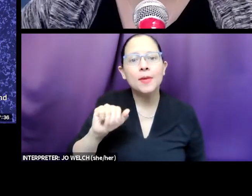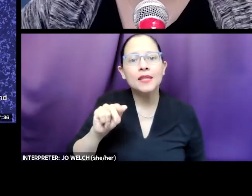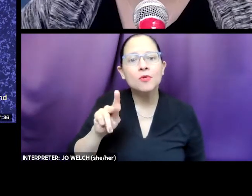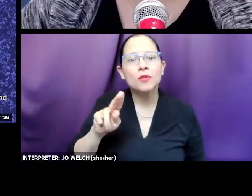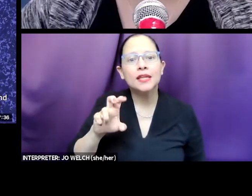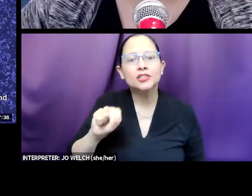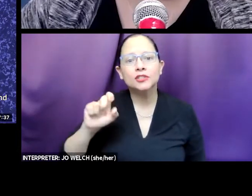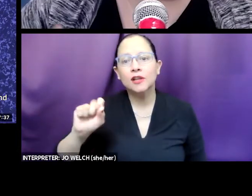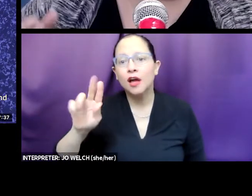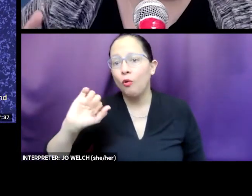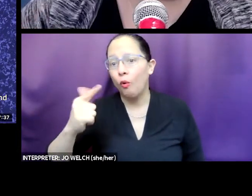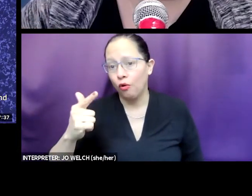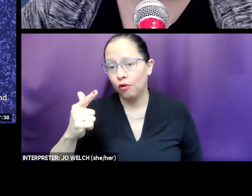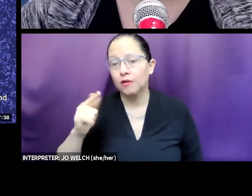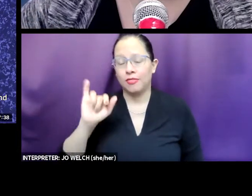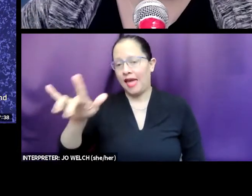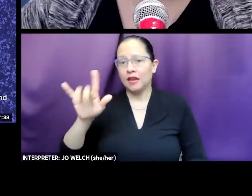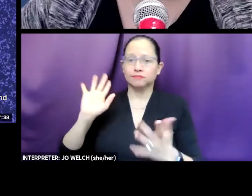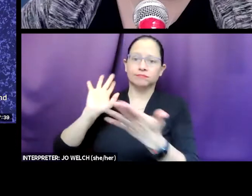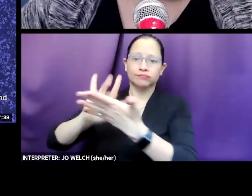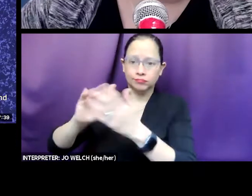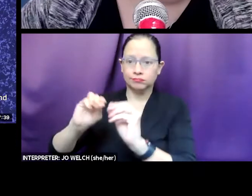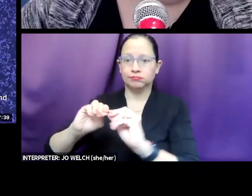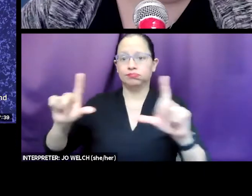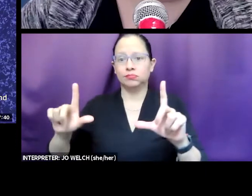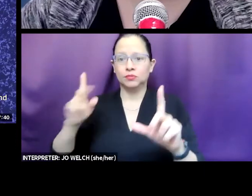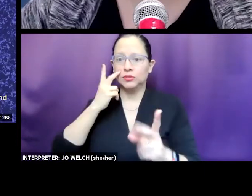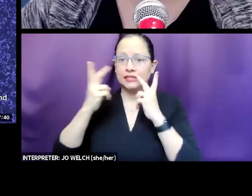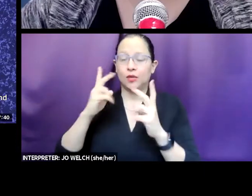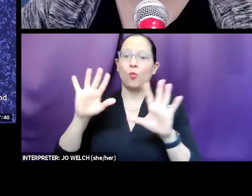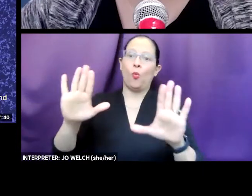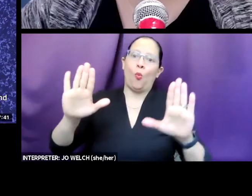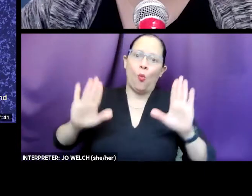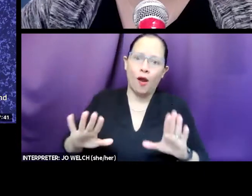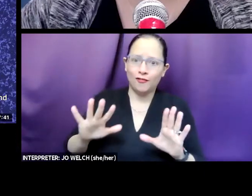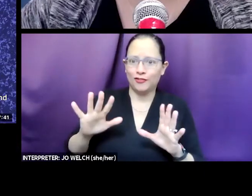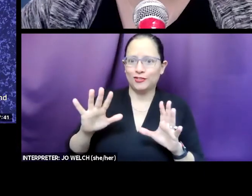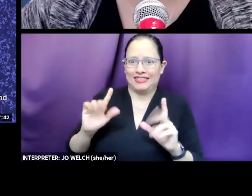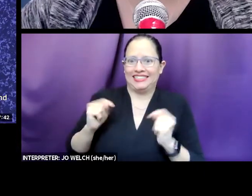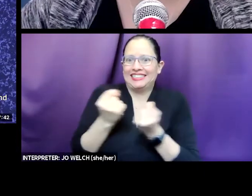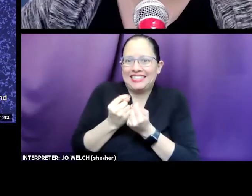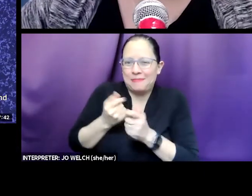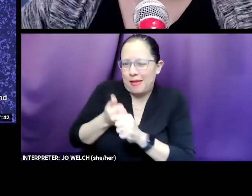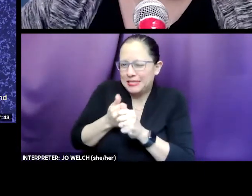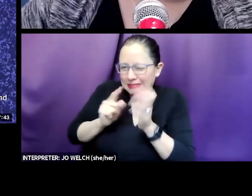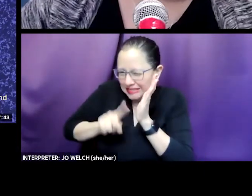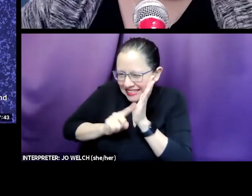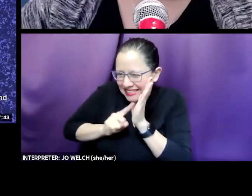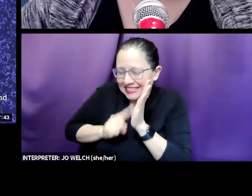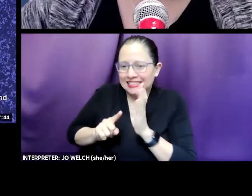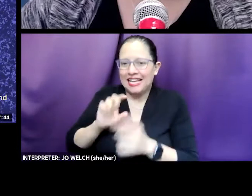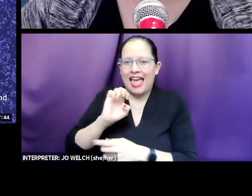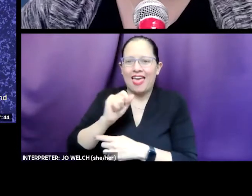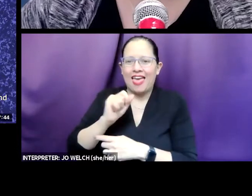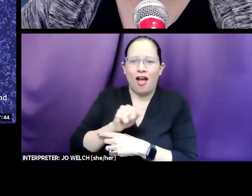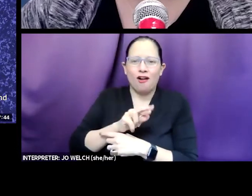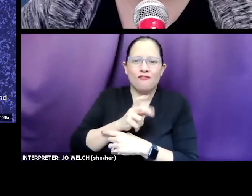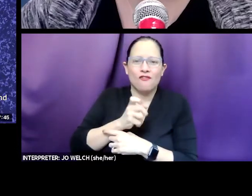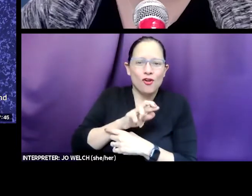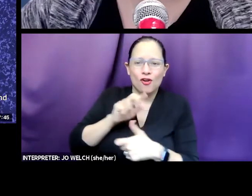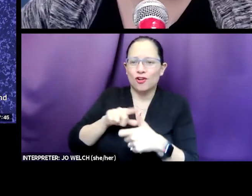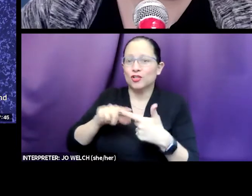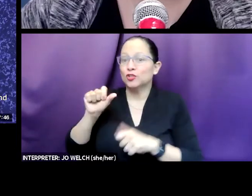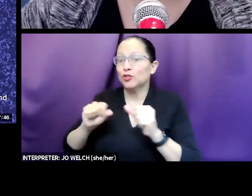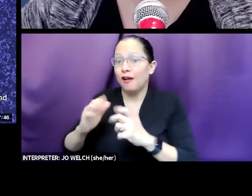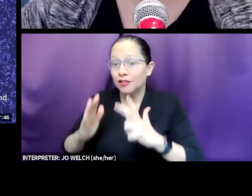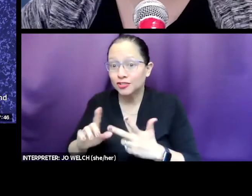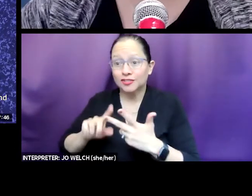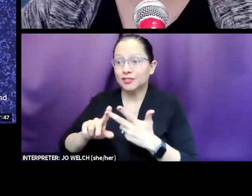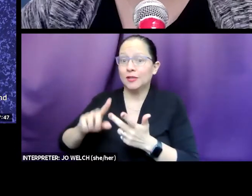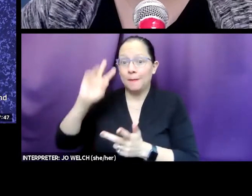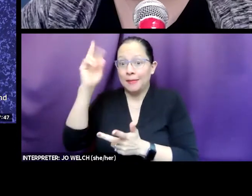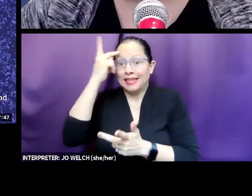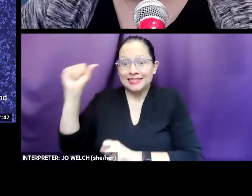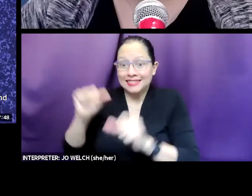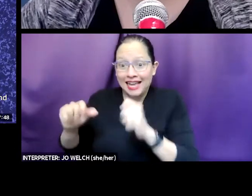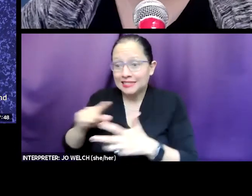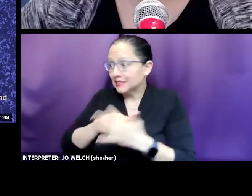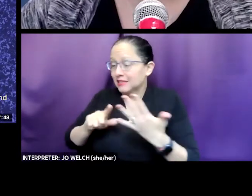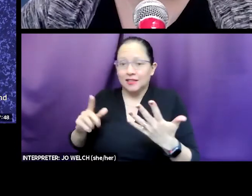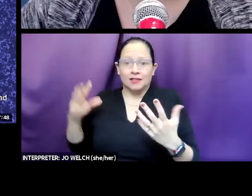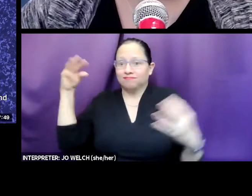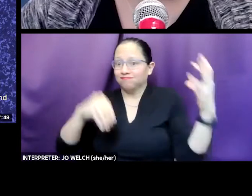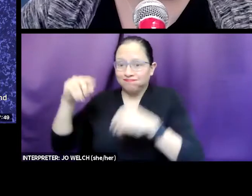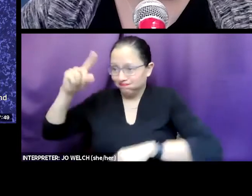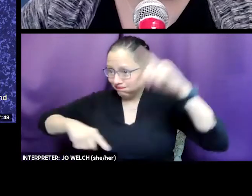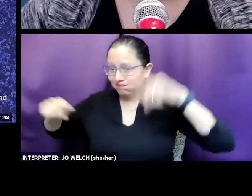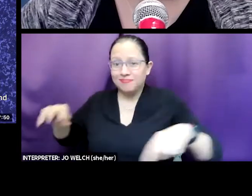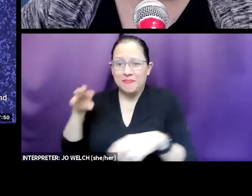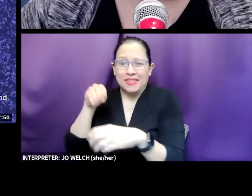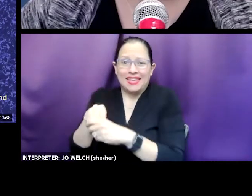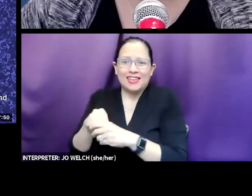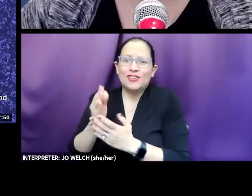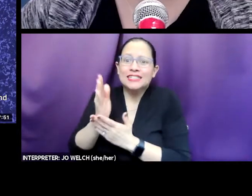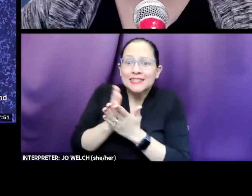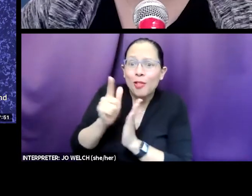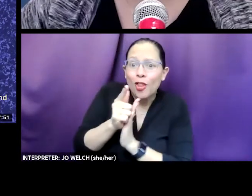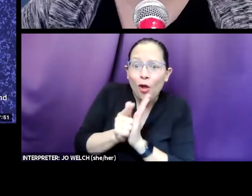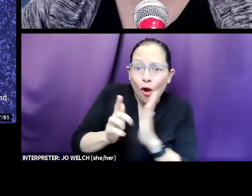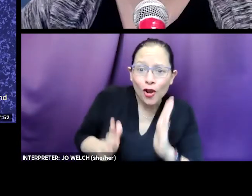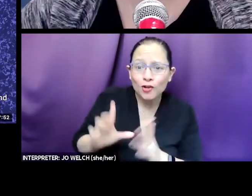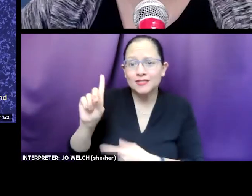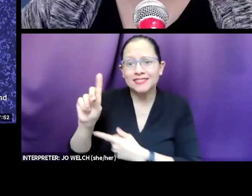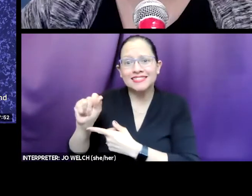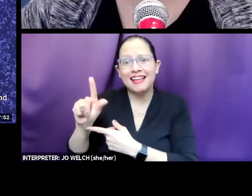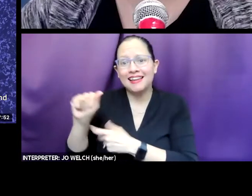very one wonderful and studious team of ethnography offers and sociologists political scientists, even a few, few lawyers data scientists.